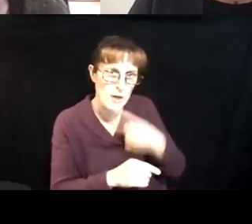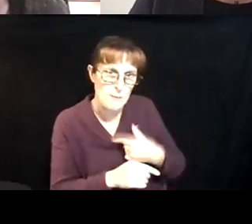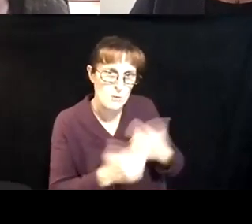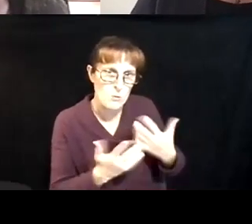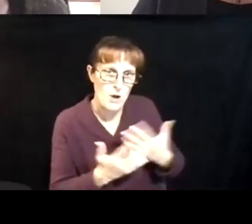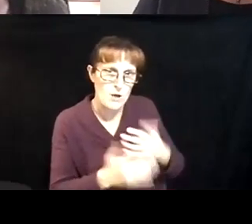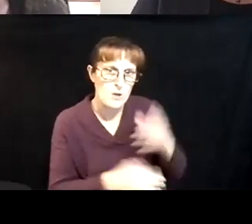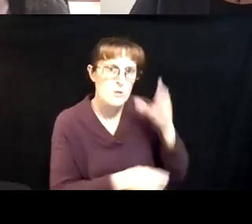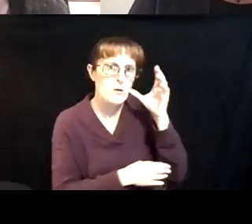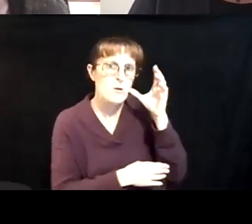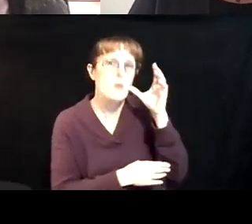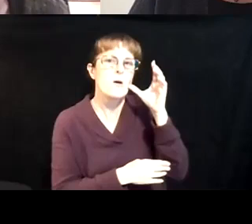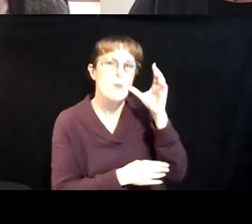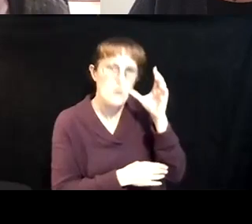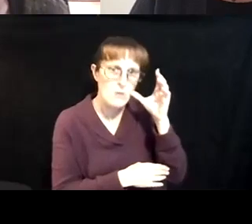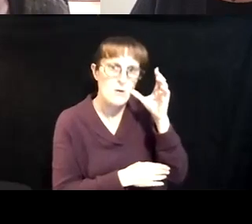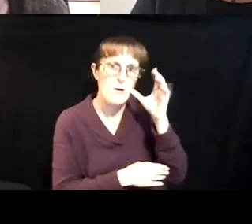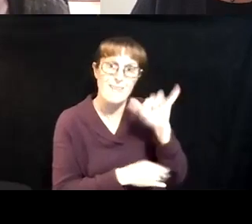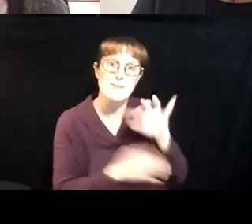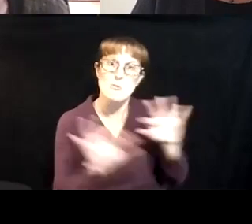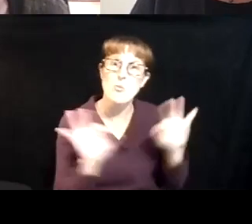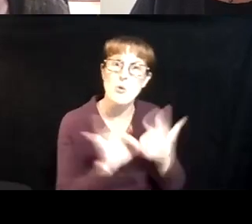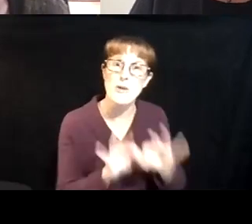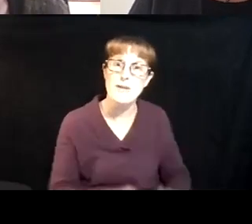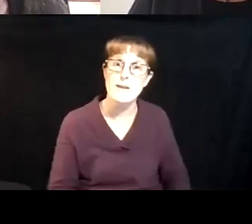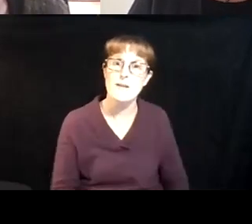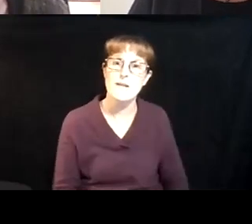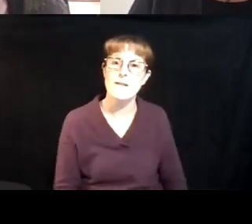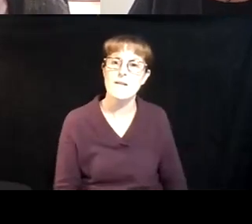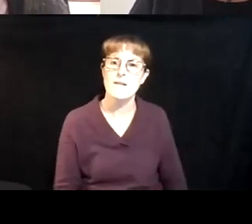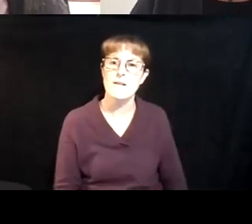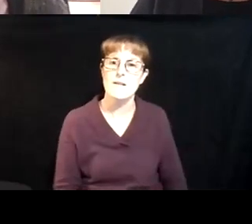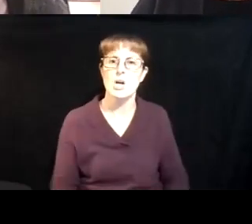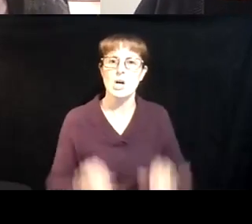I wouldn't say that service systems quite get it yet